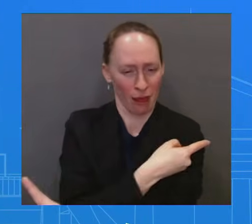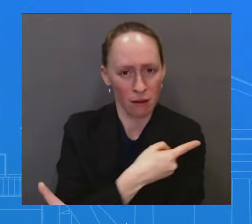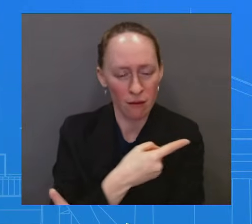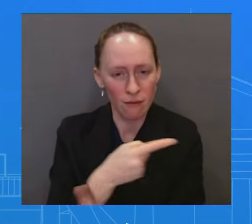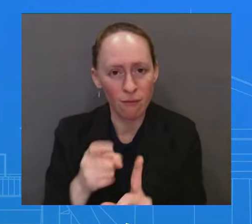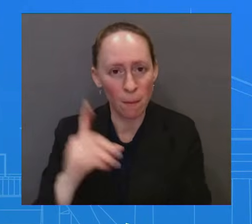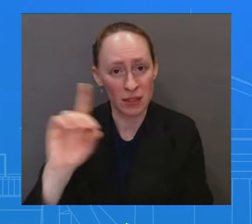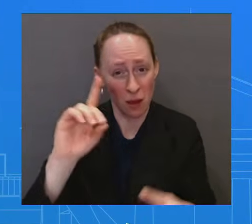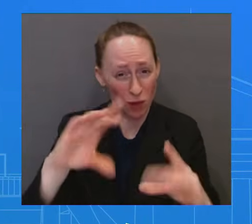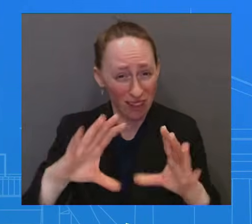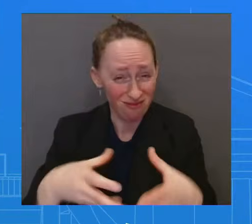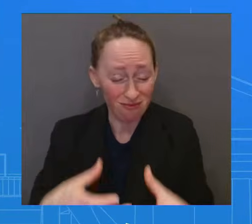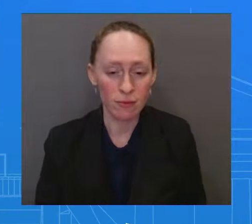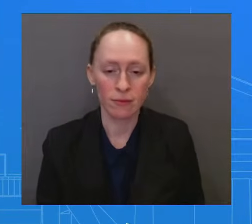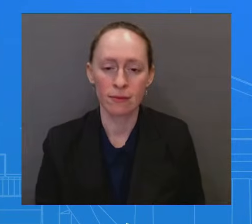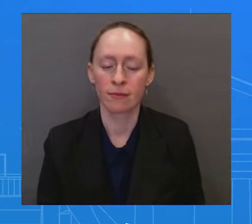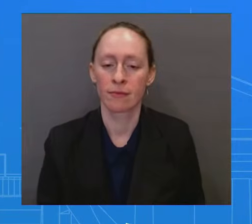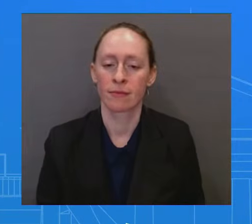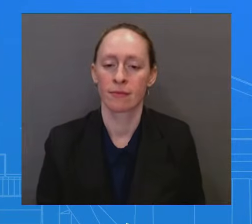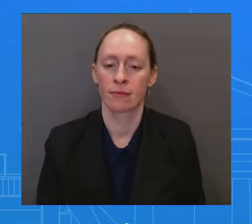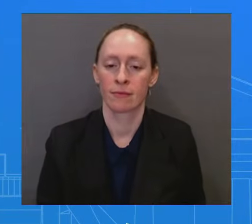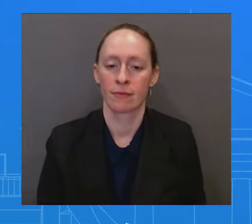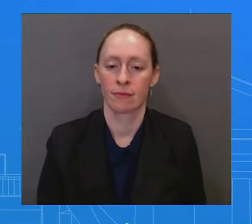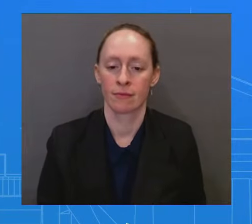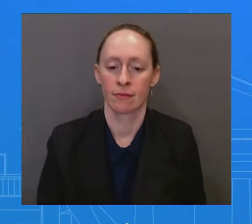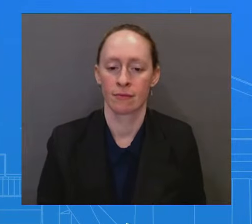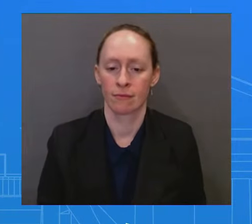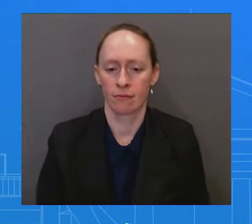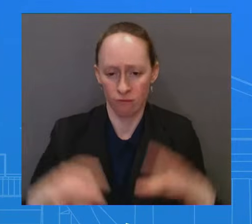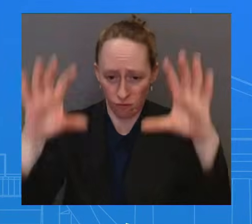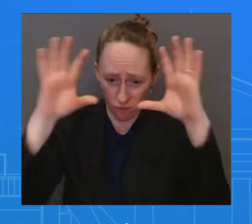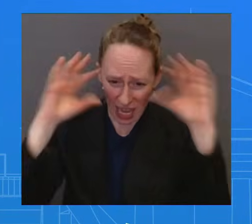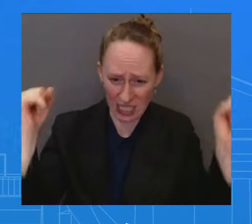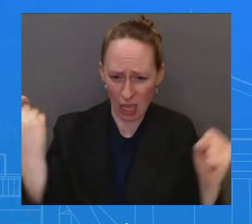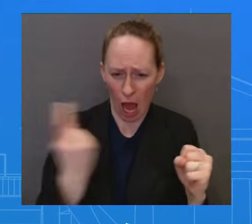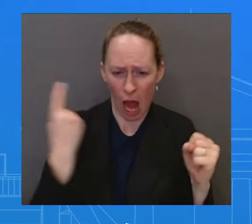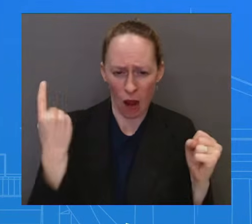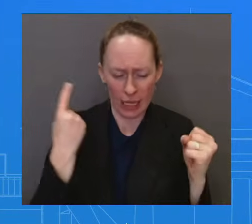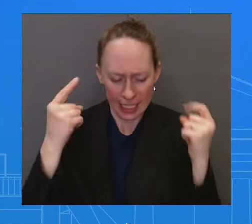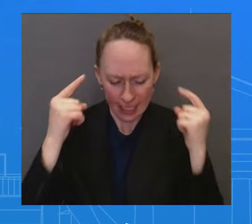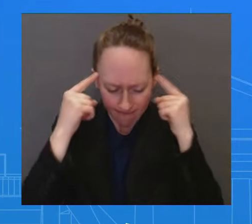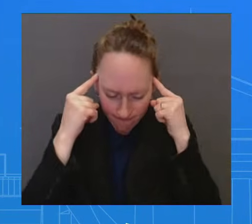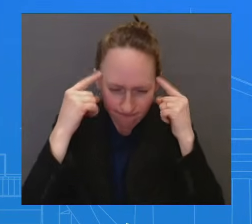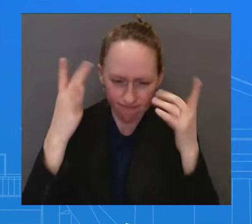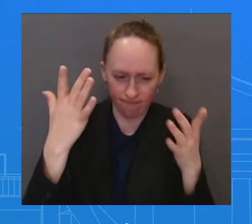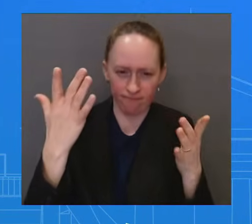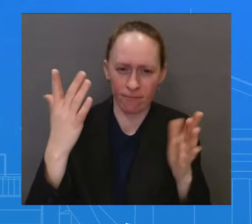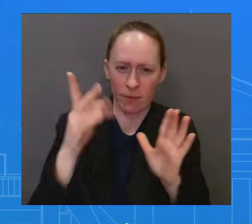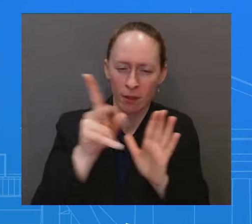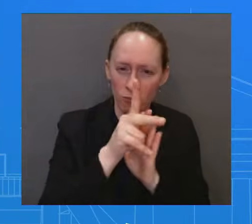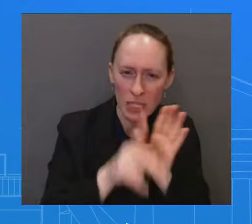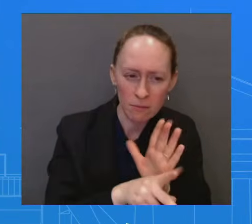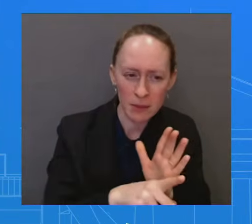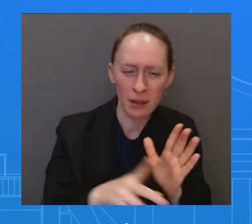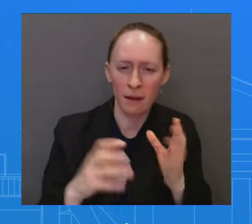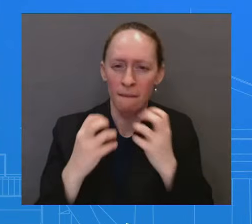That's the core of every foreign policy approach he takes. And that is no different here. And there are multiple principles and values